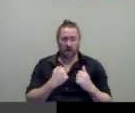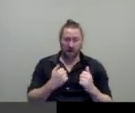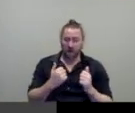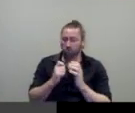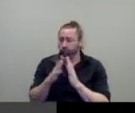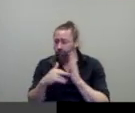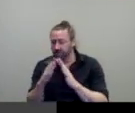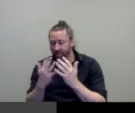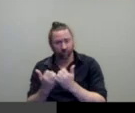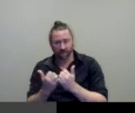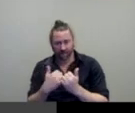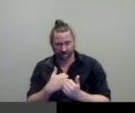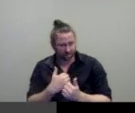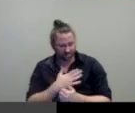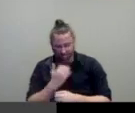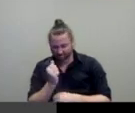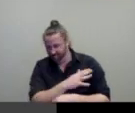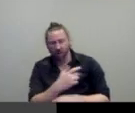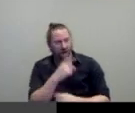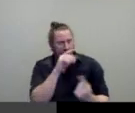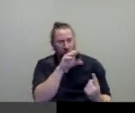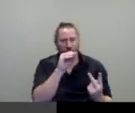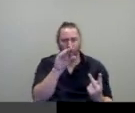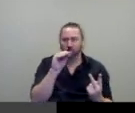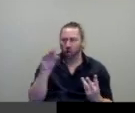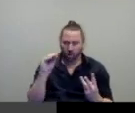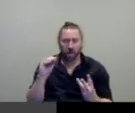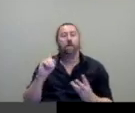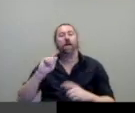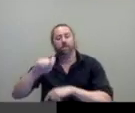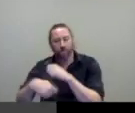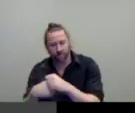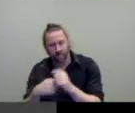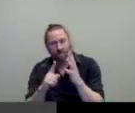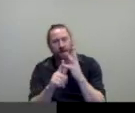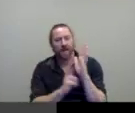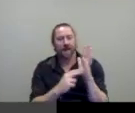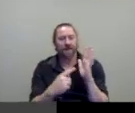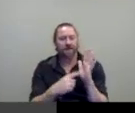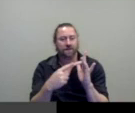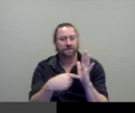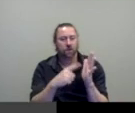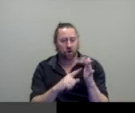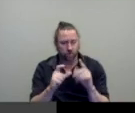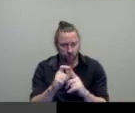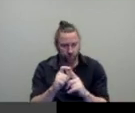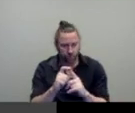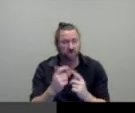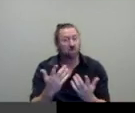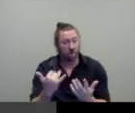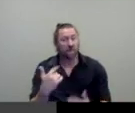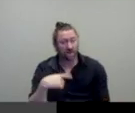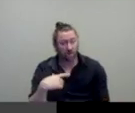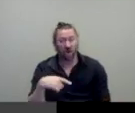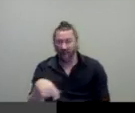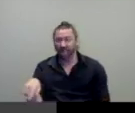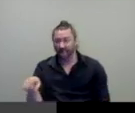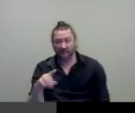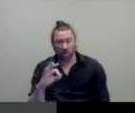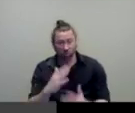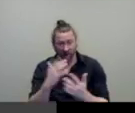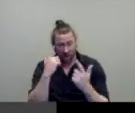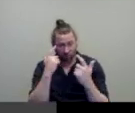another way their untitled titles signal that this art is intentionally uncreative it's concerned